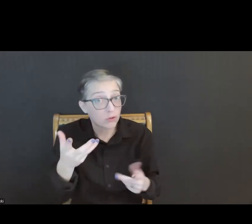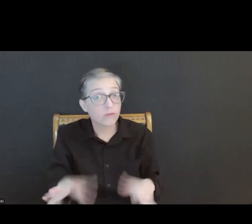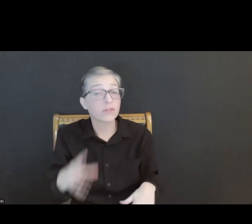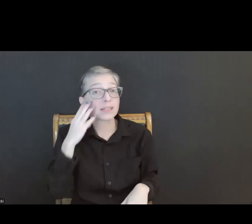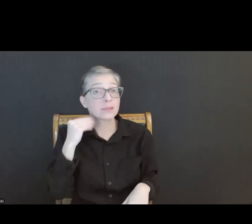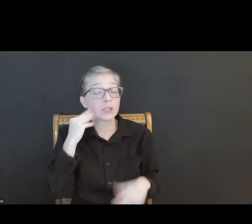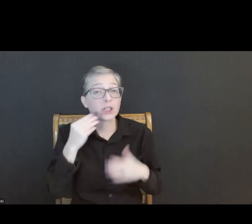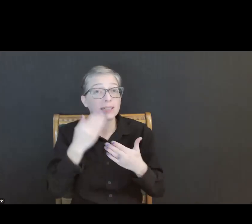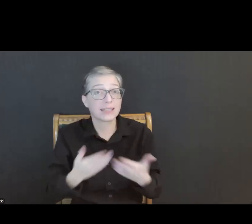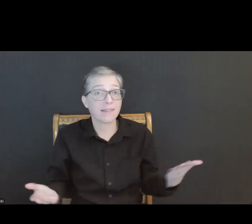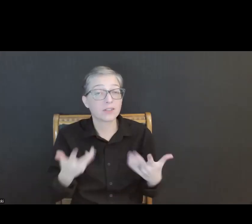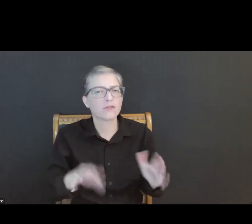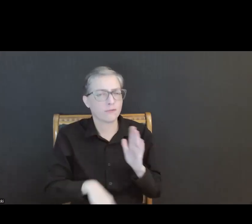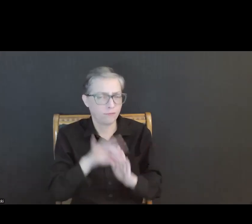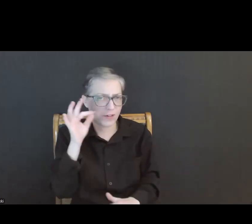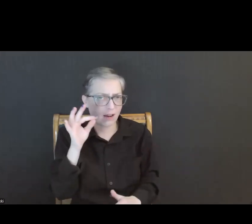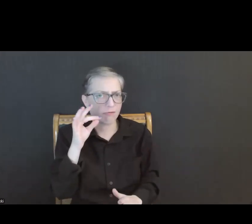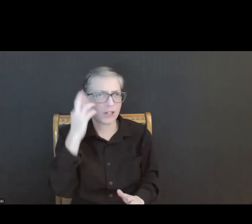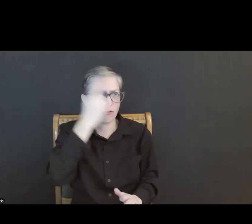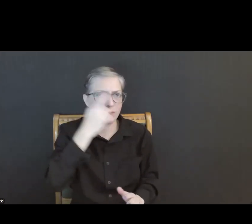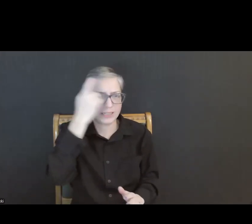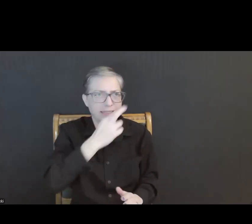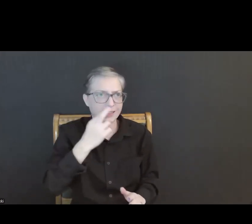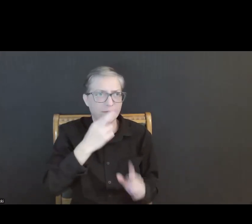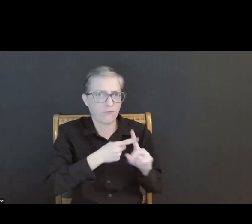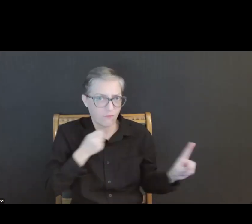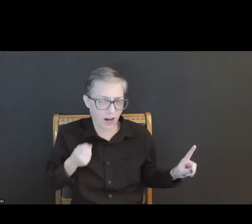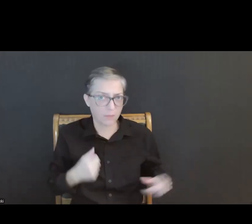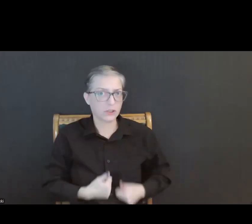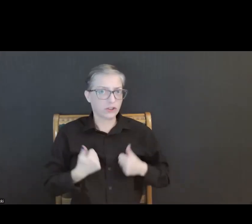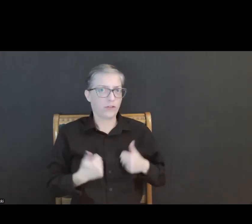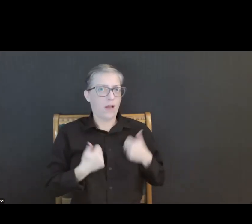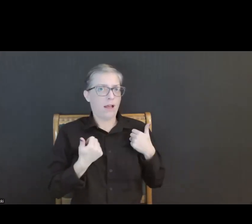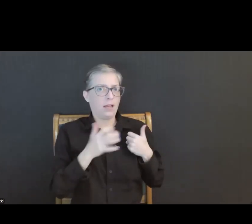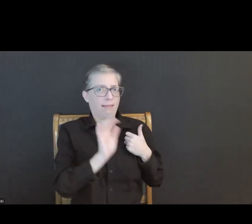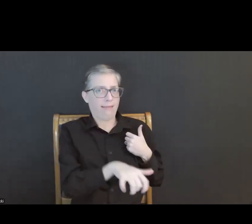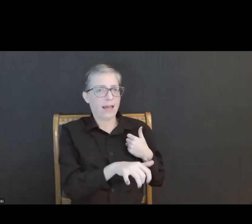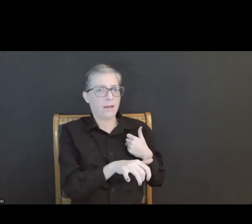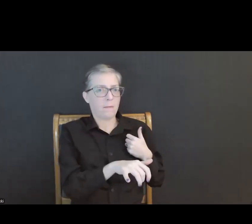purpose and surviving that now you just want to be that for others you have to check yourself you